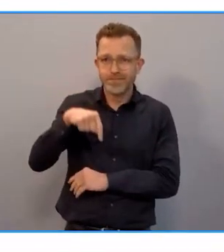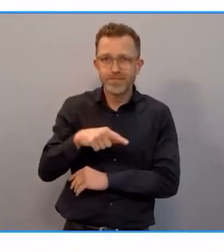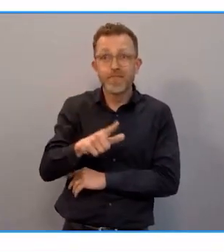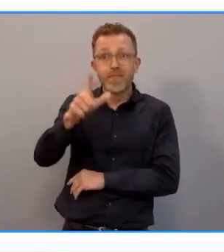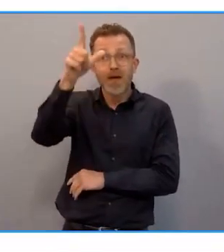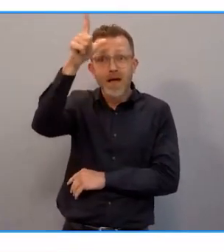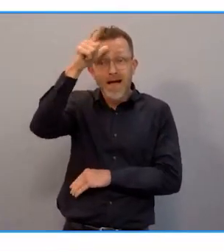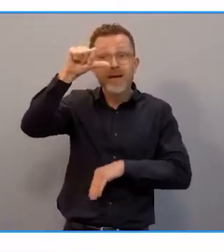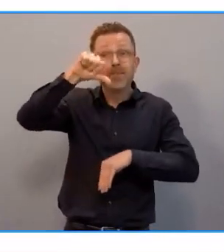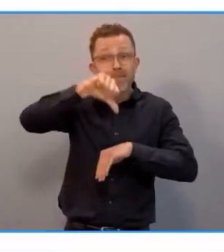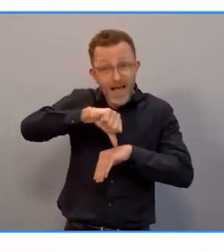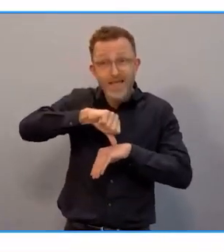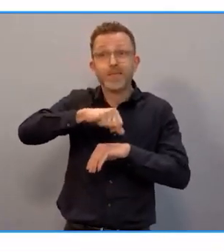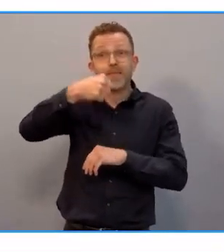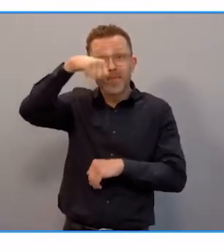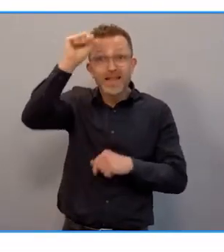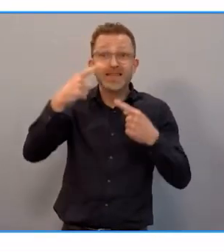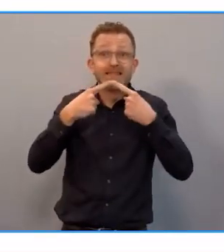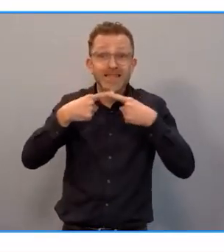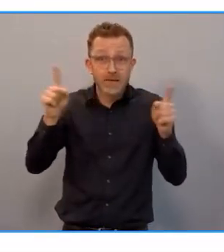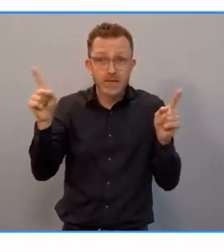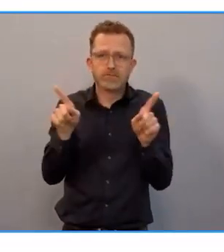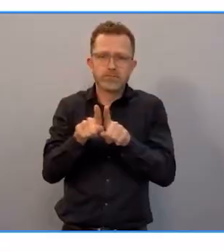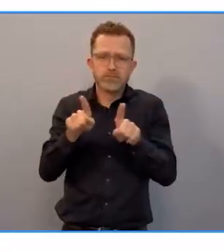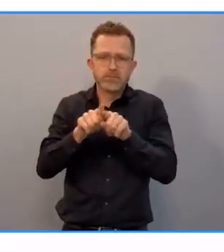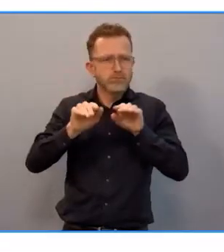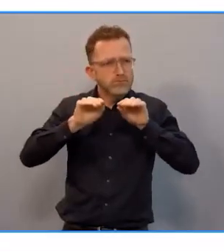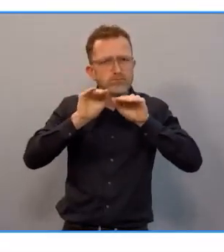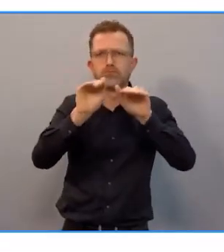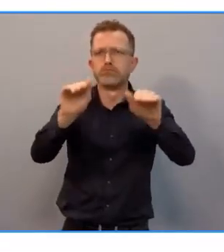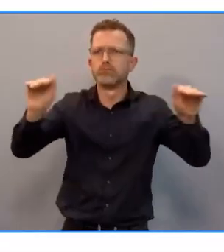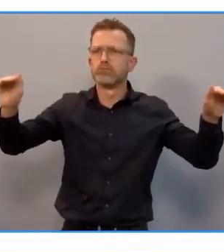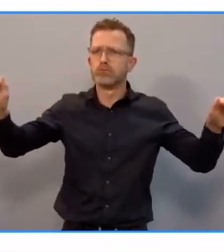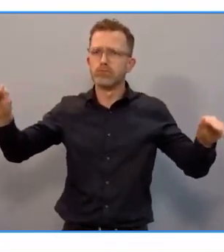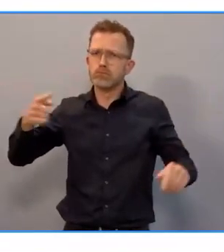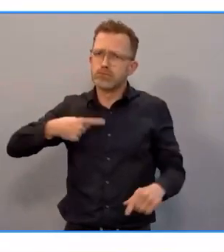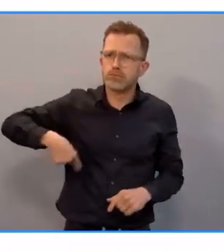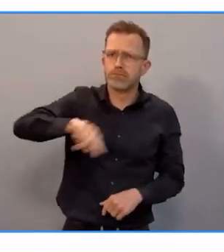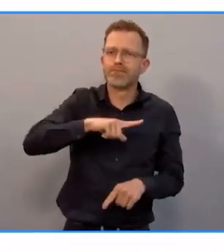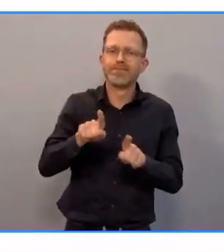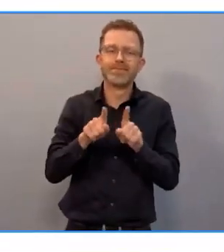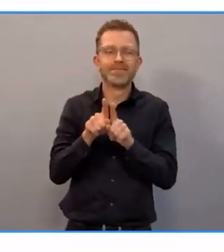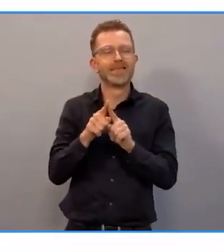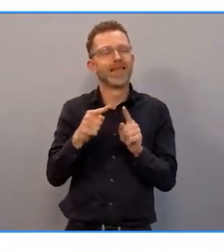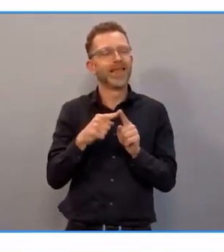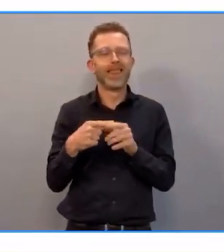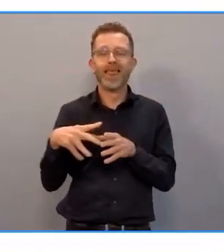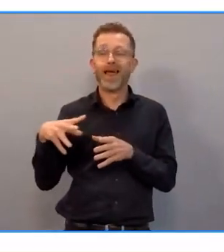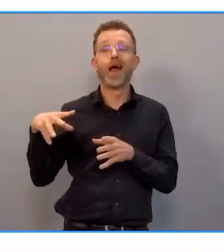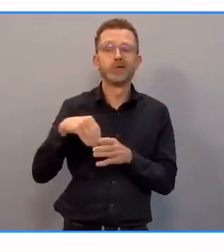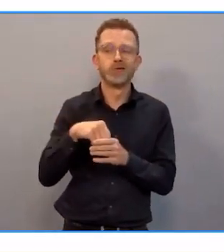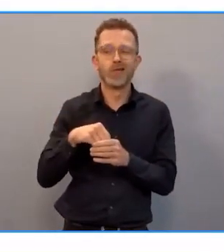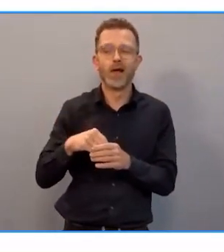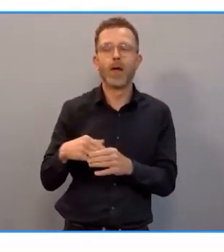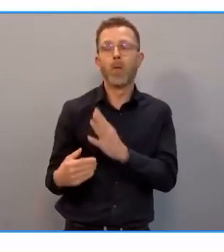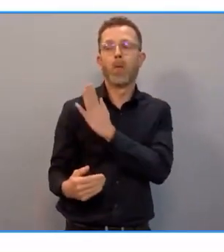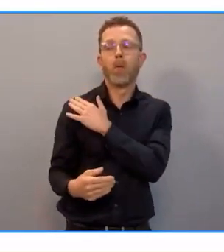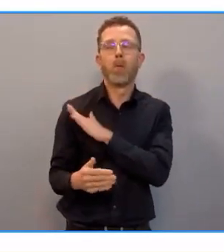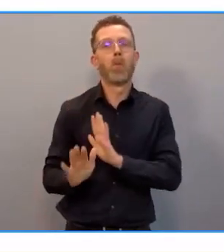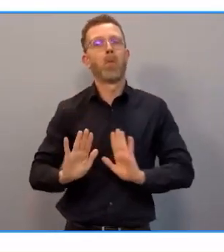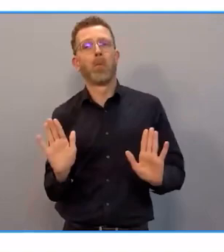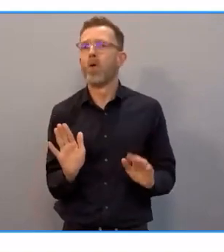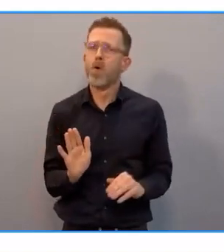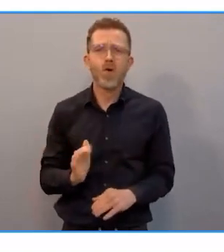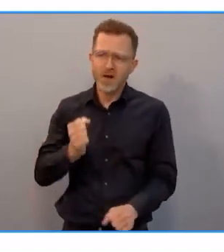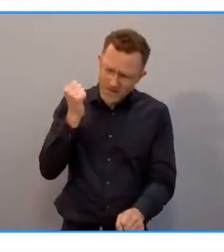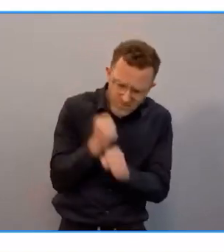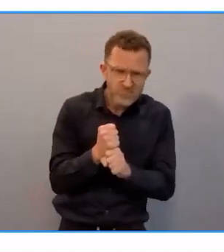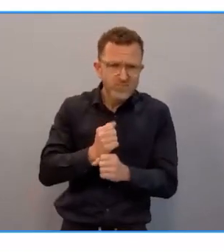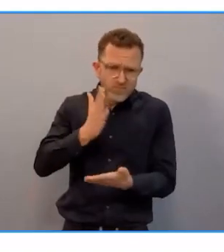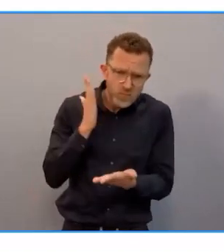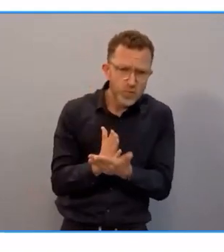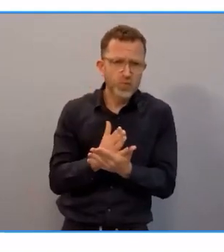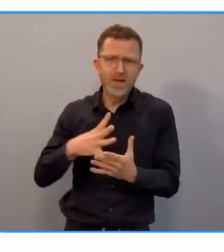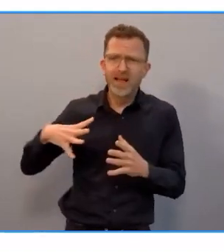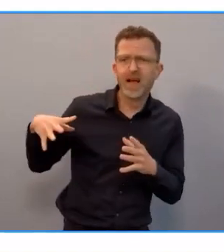from symbolic inclusion to practical, resourced and rights-based inclusion.